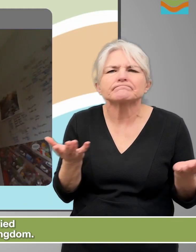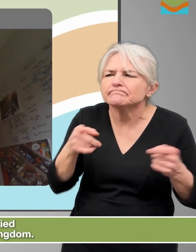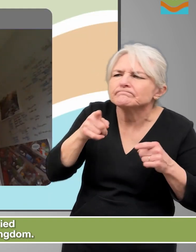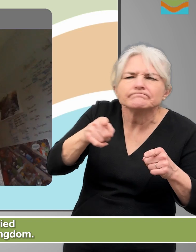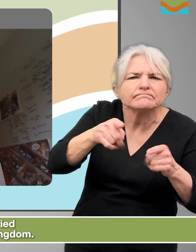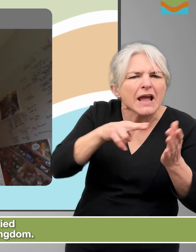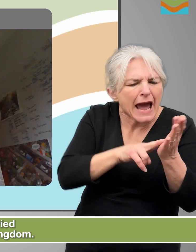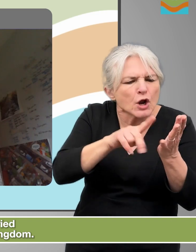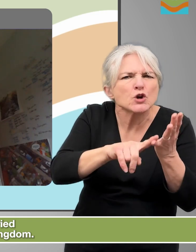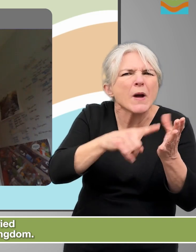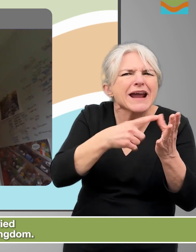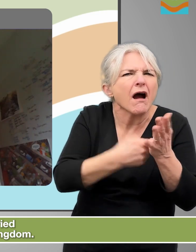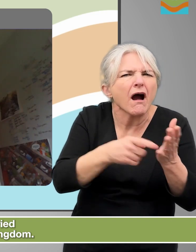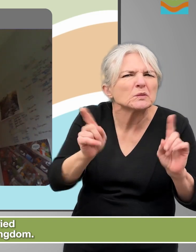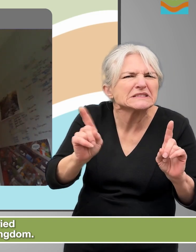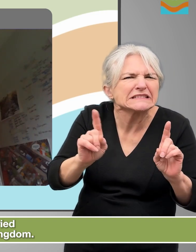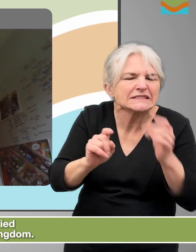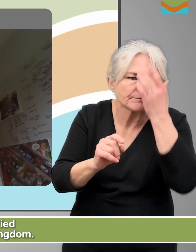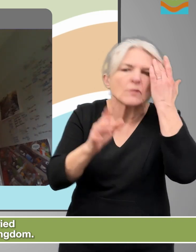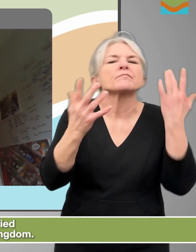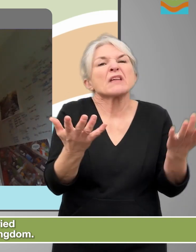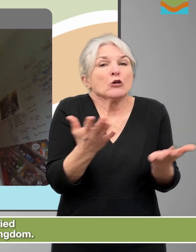It is a digital map of all buried infrastructure of the United Kingdom.